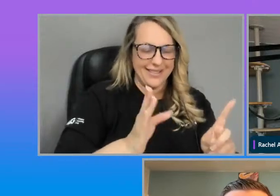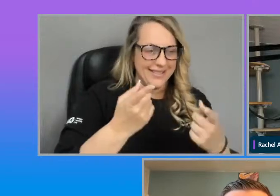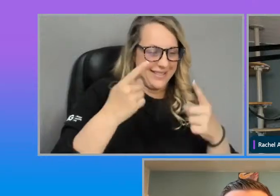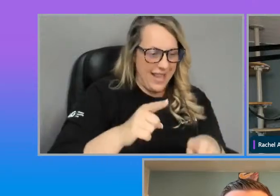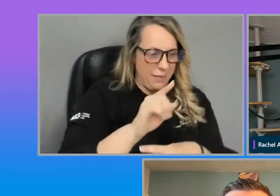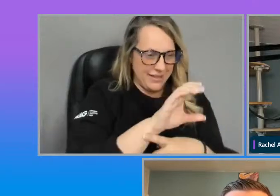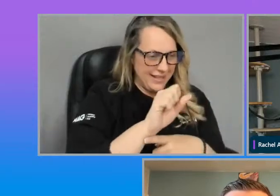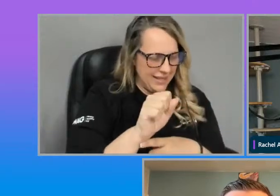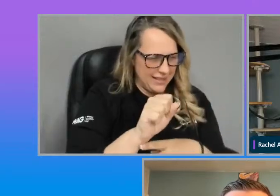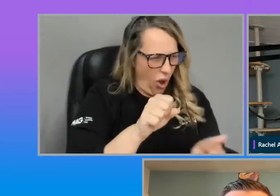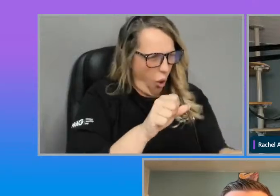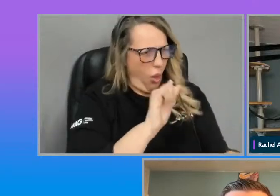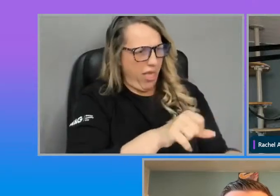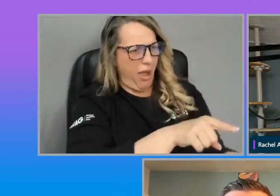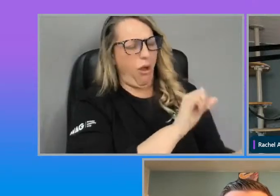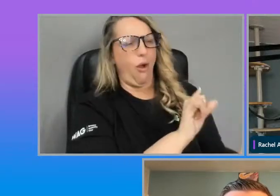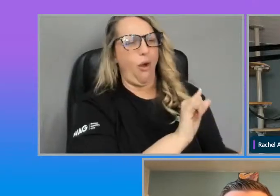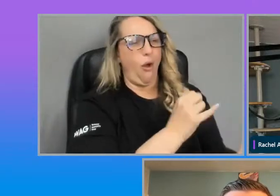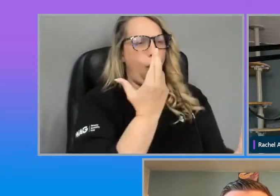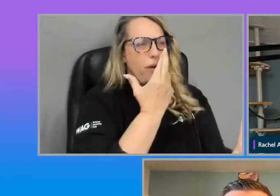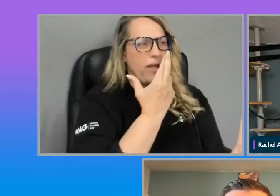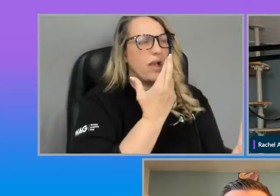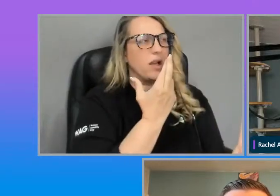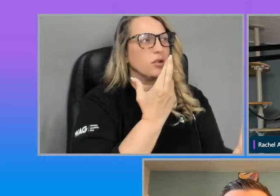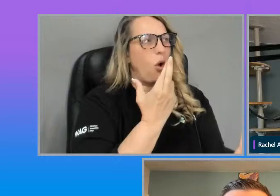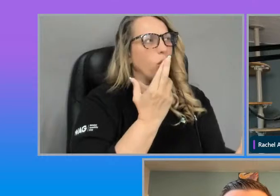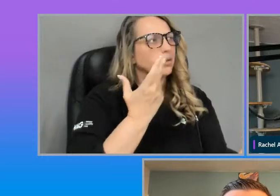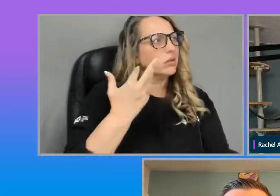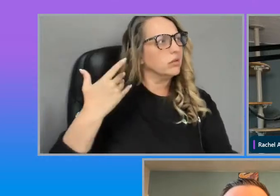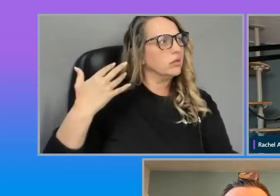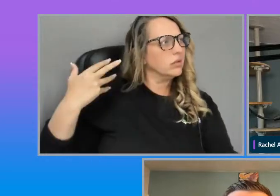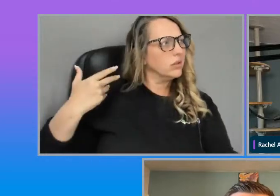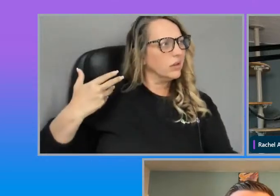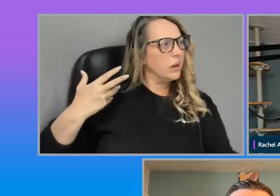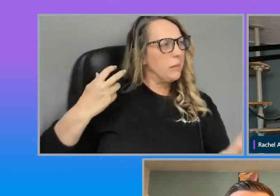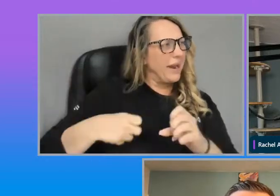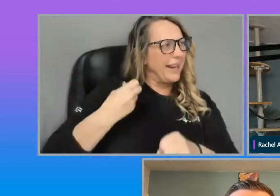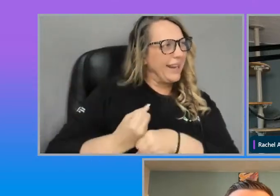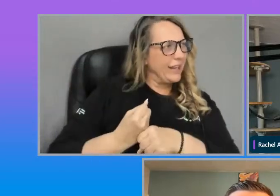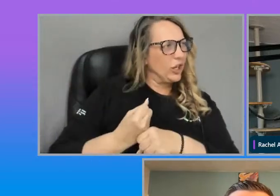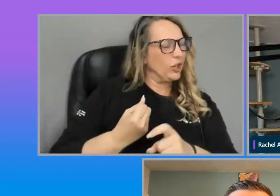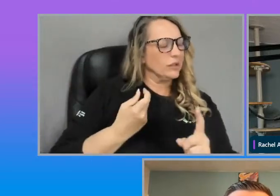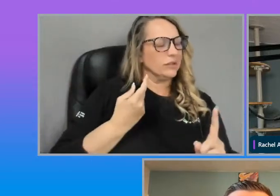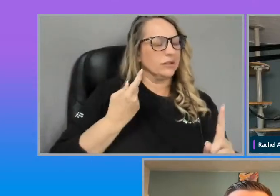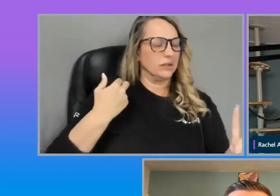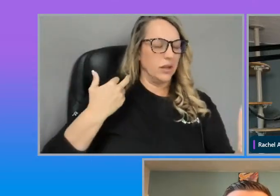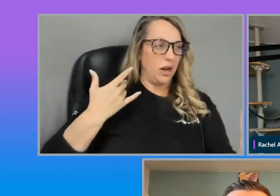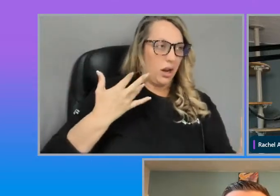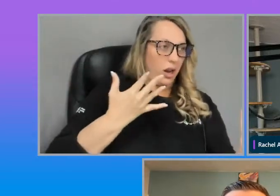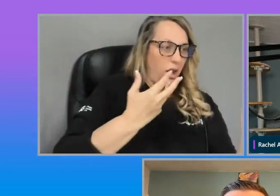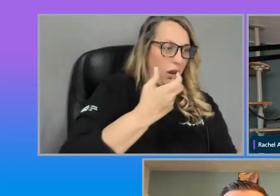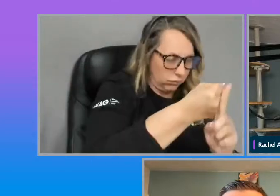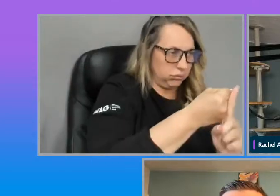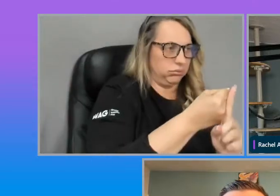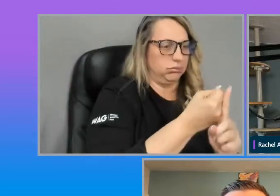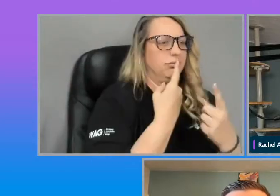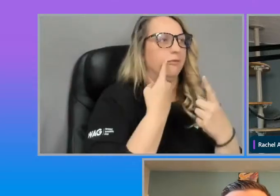of stuff happens in CSS and it's like, where did all that come from? And then you realize, actually, it's been talked about